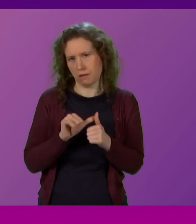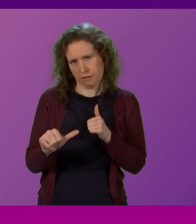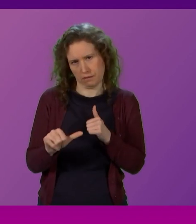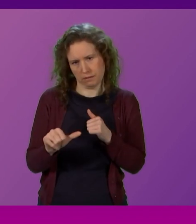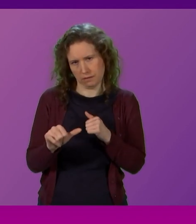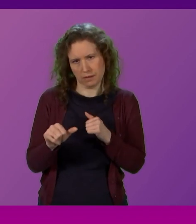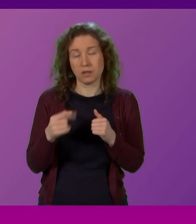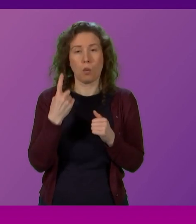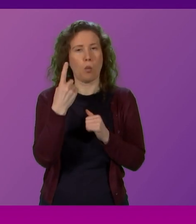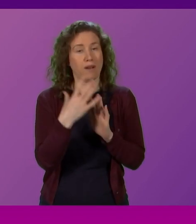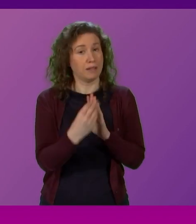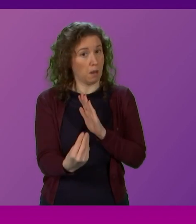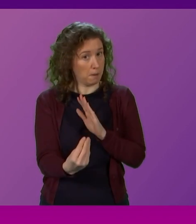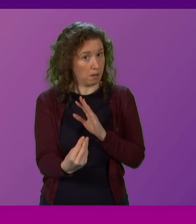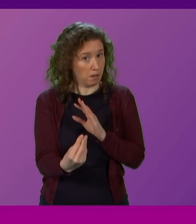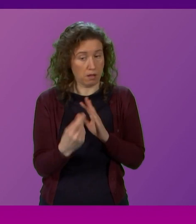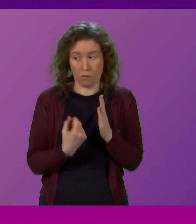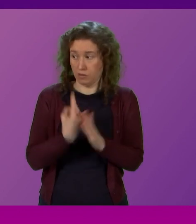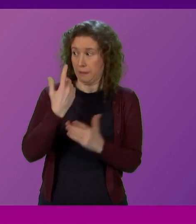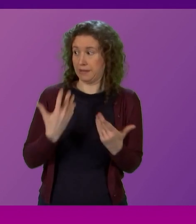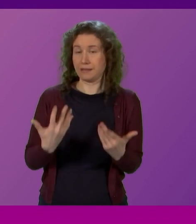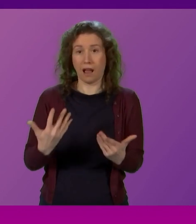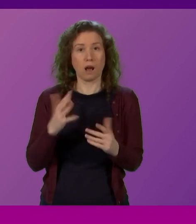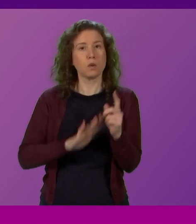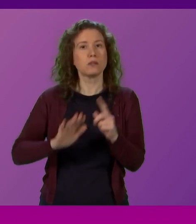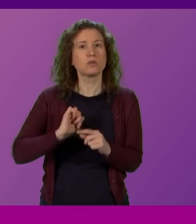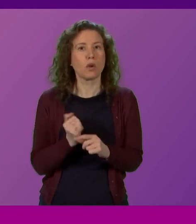Here is just one example of what we are experiencing across Scotland.